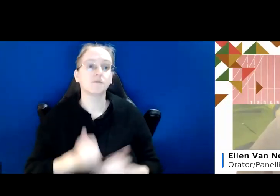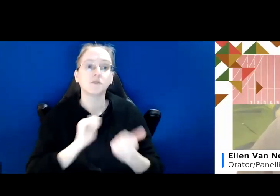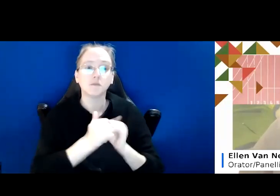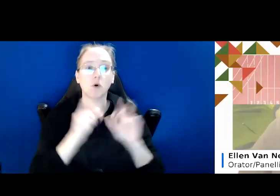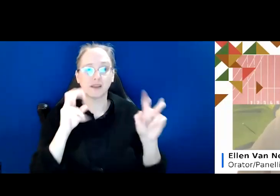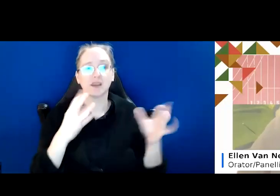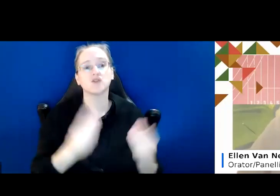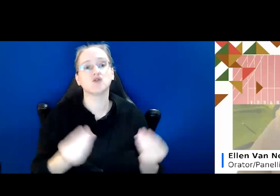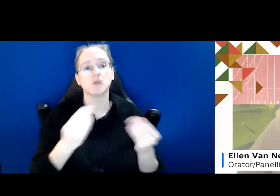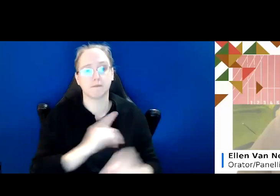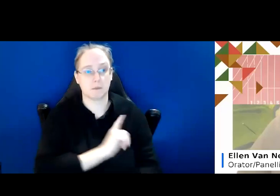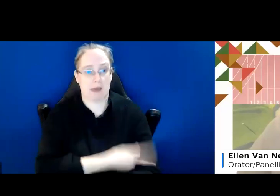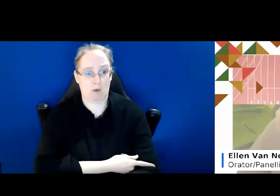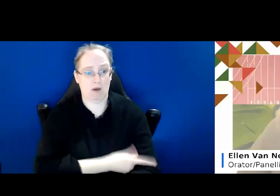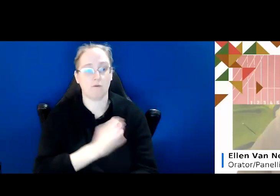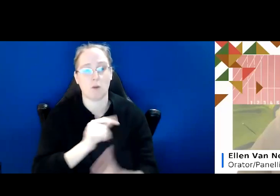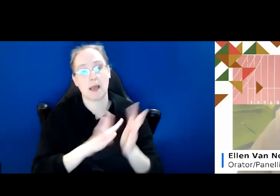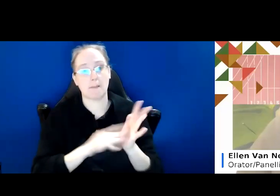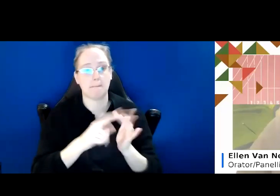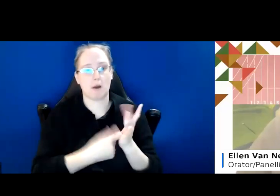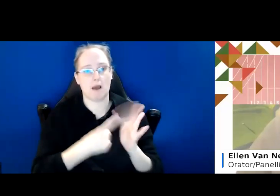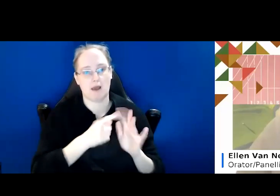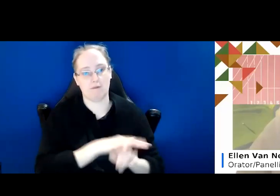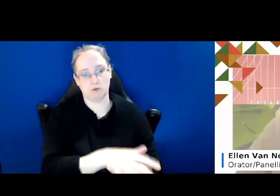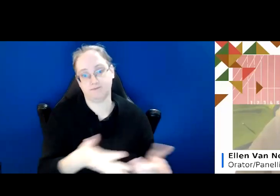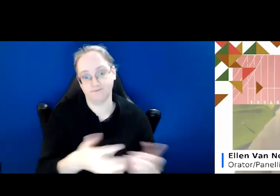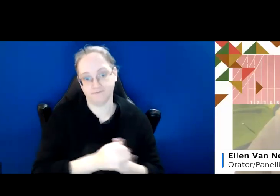In an article in the Indigenous Acts I wrote earlier this year,